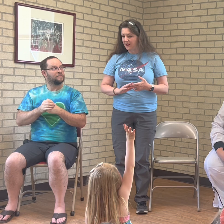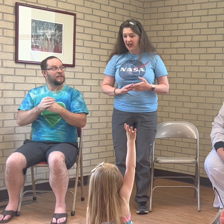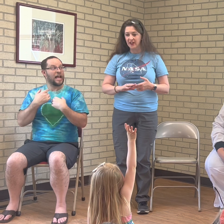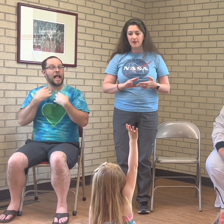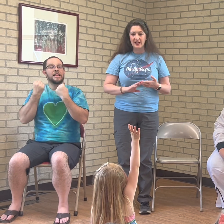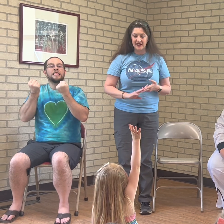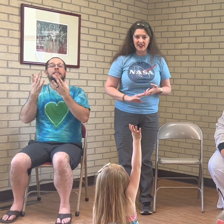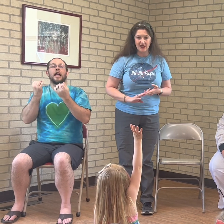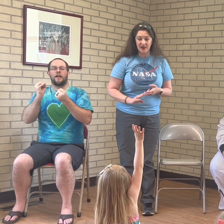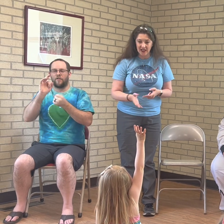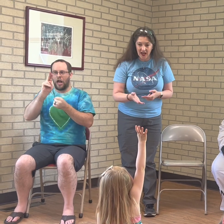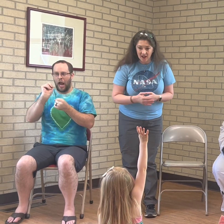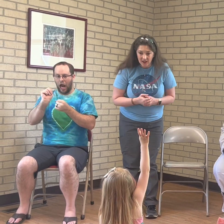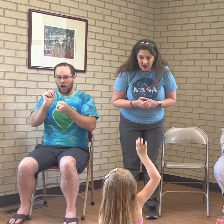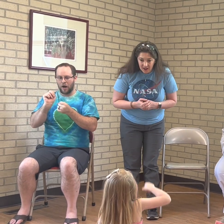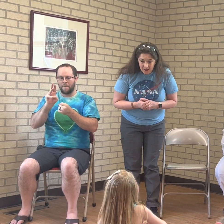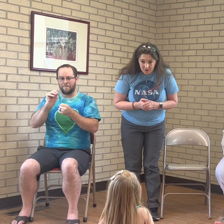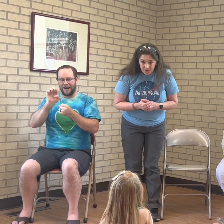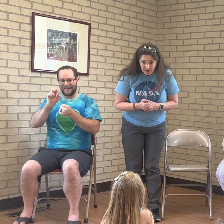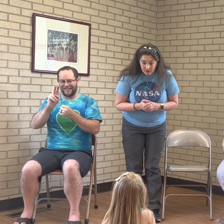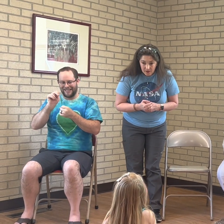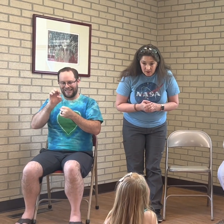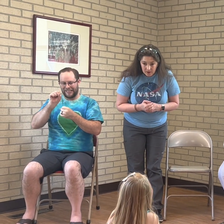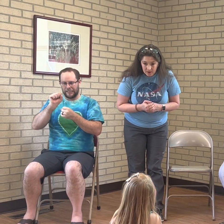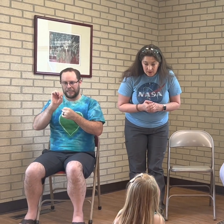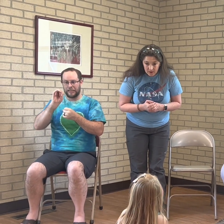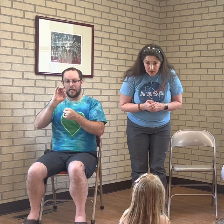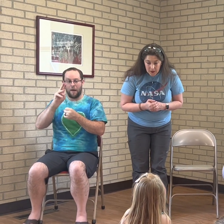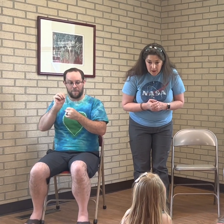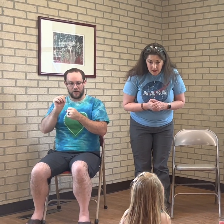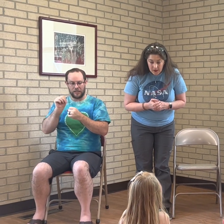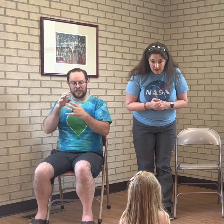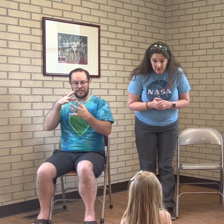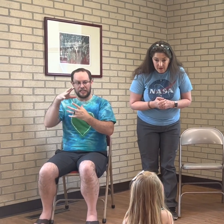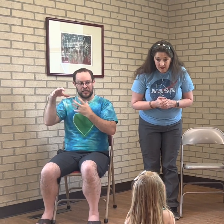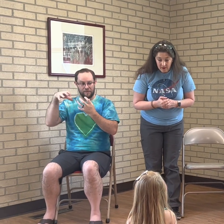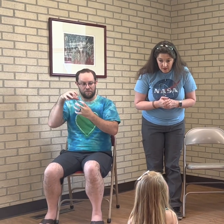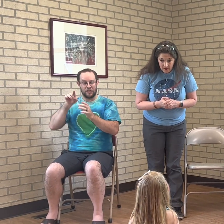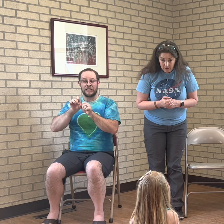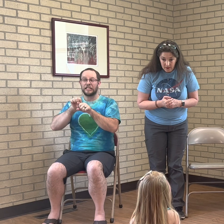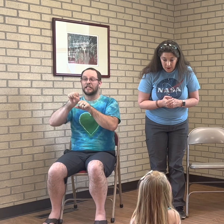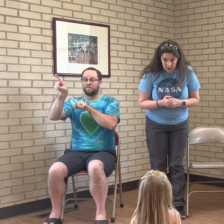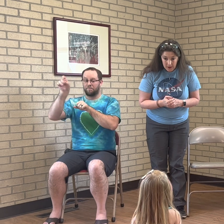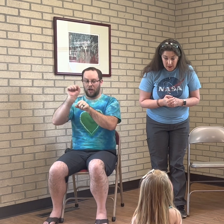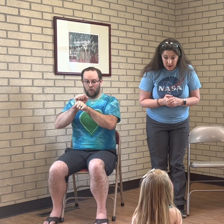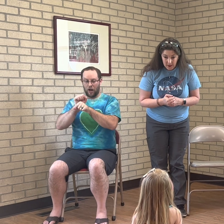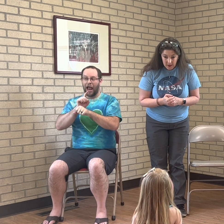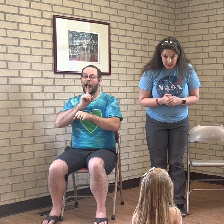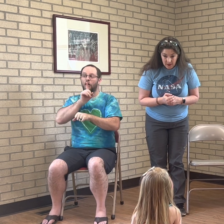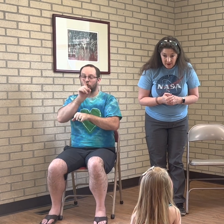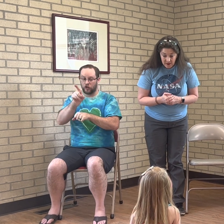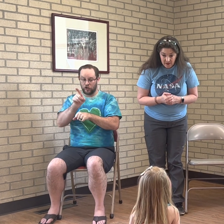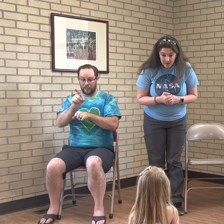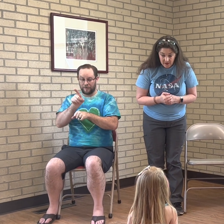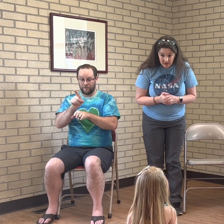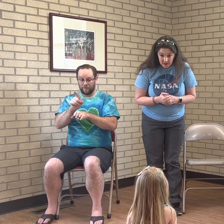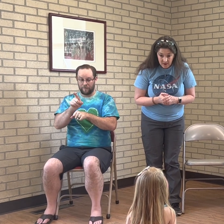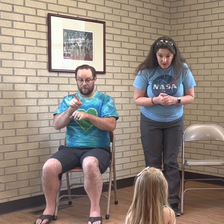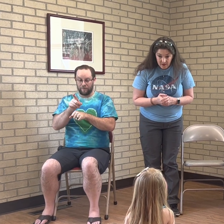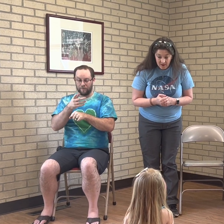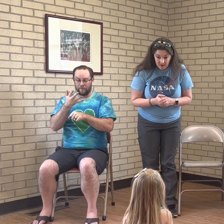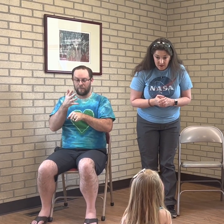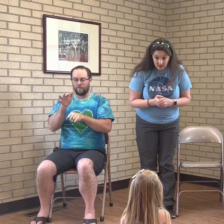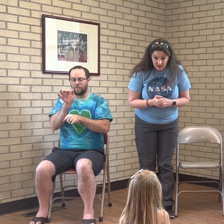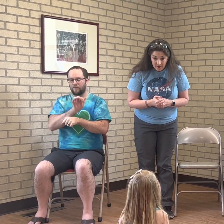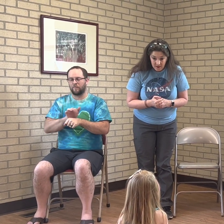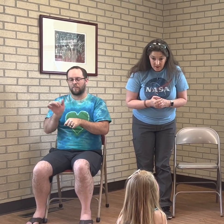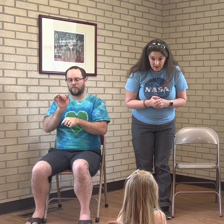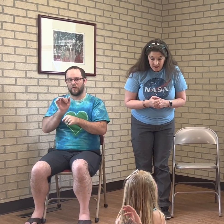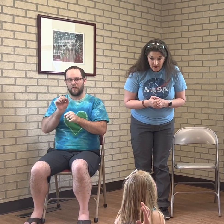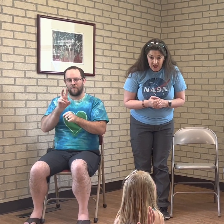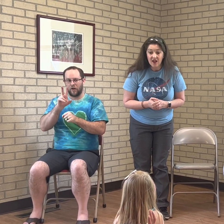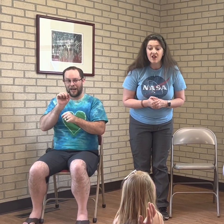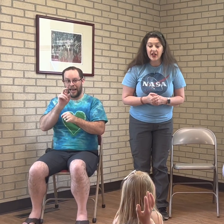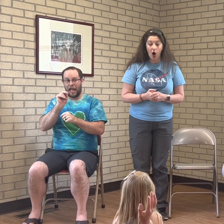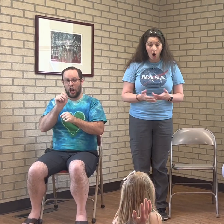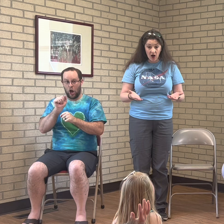of iron and magnesium in it. Yeah? Audience: Did you know that space rocks are actually, um, actually